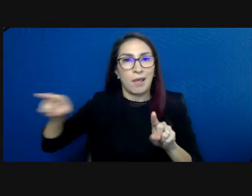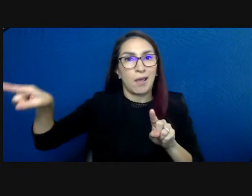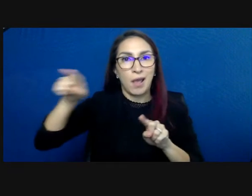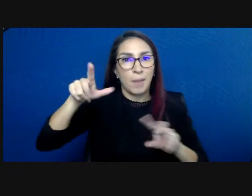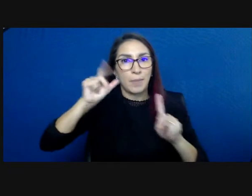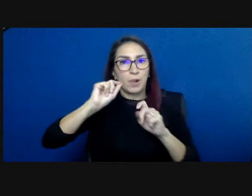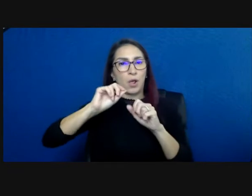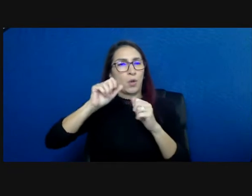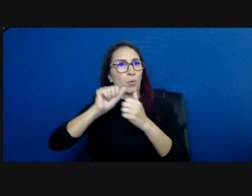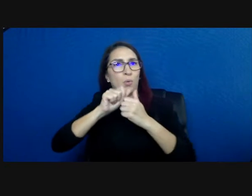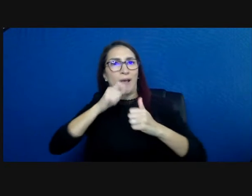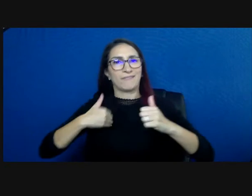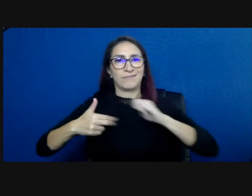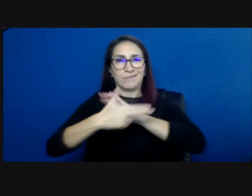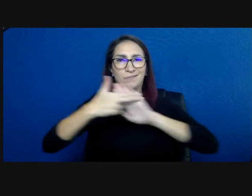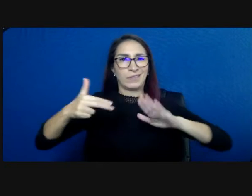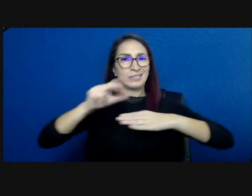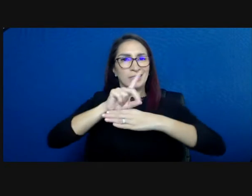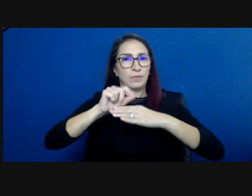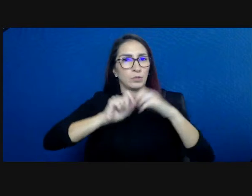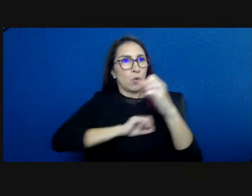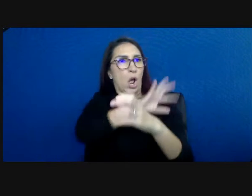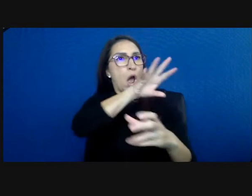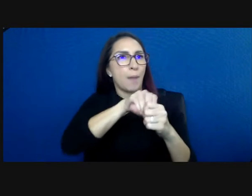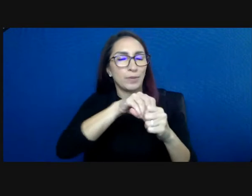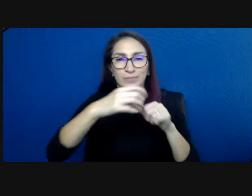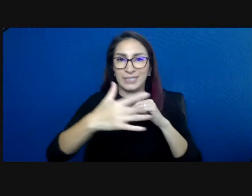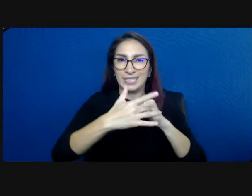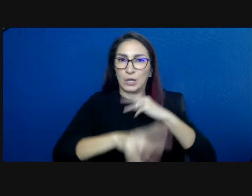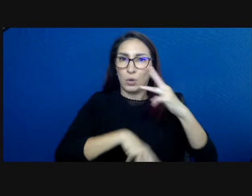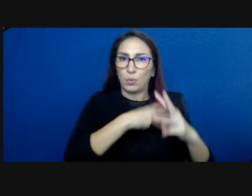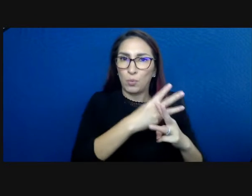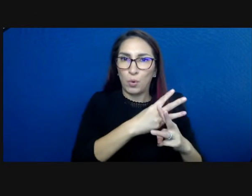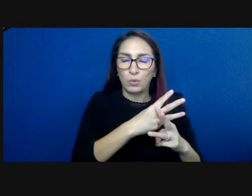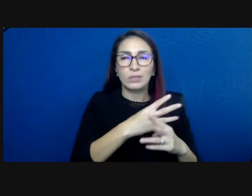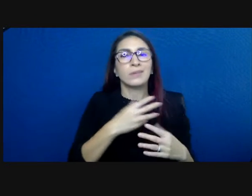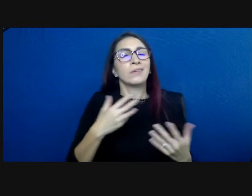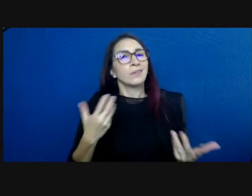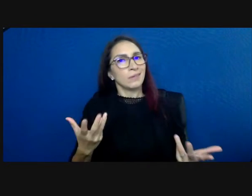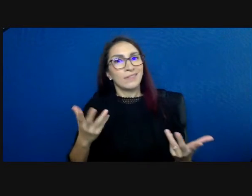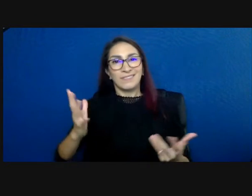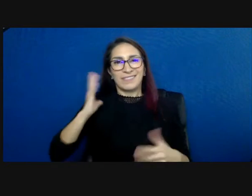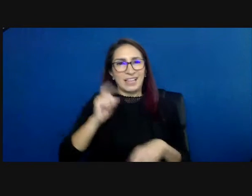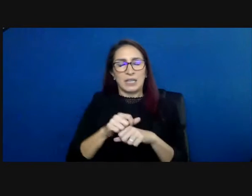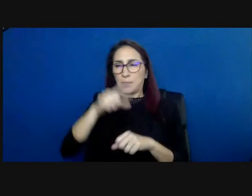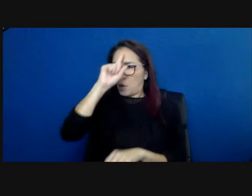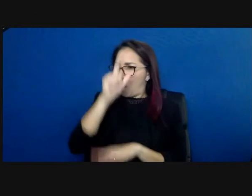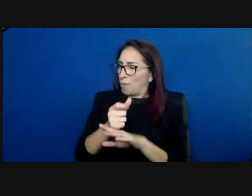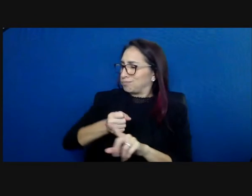and that is what motivated him to get involved with website accessibility.